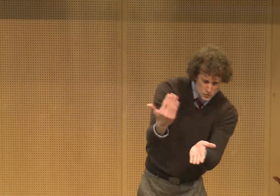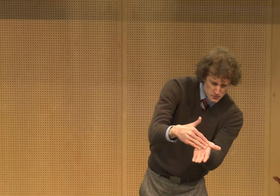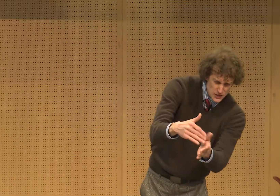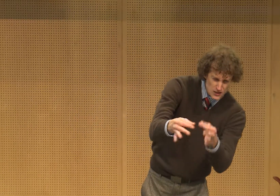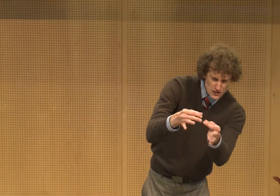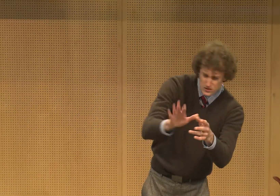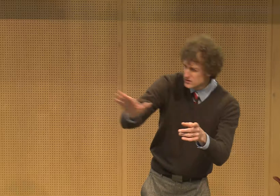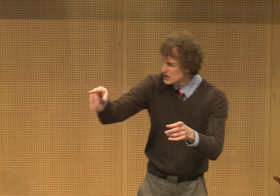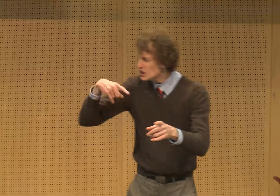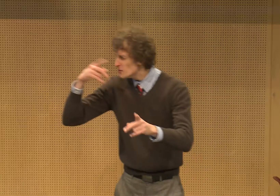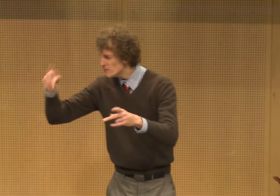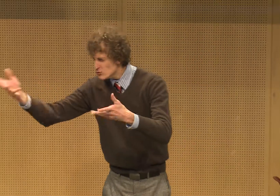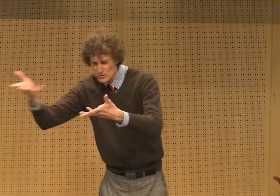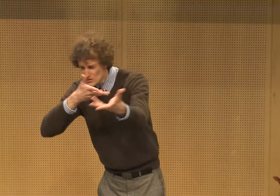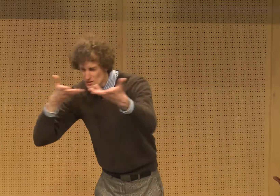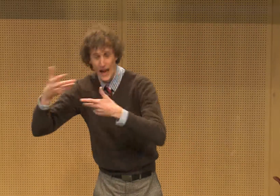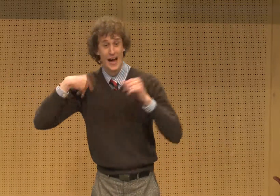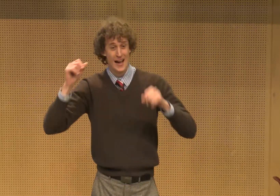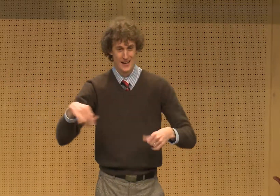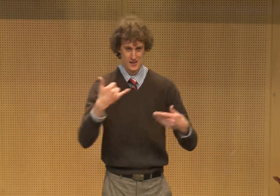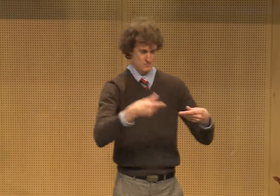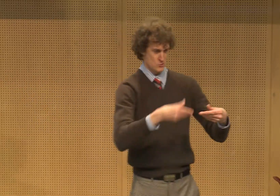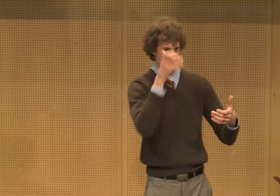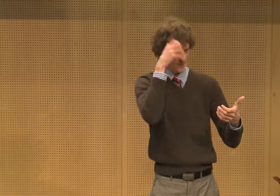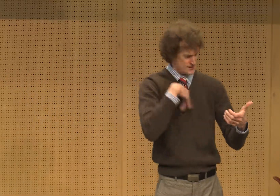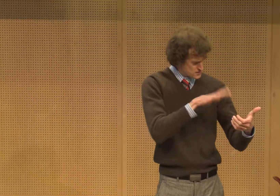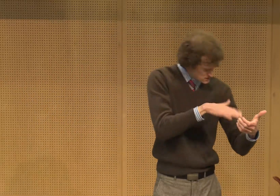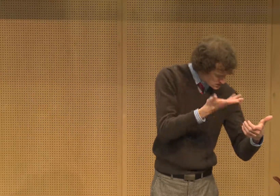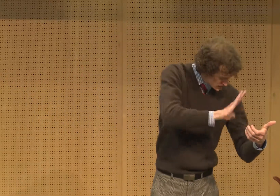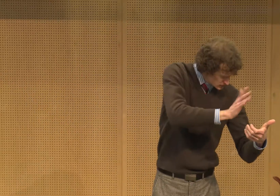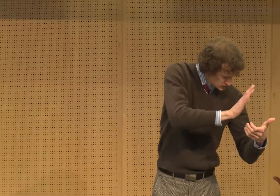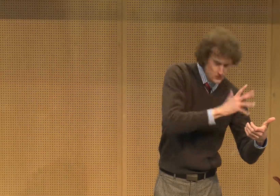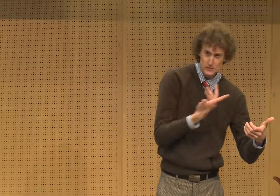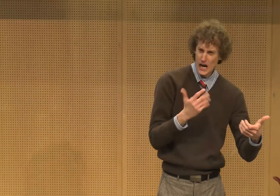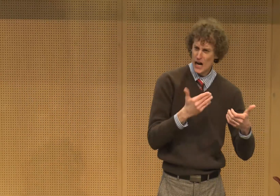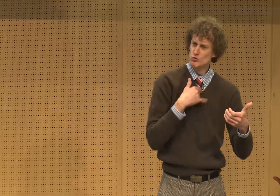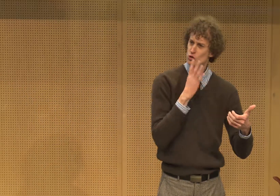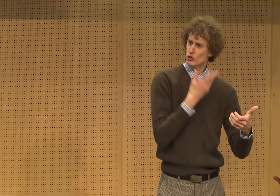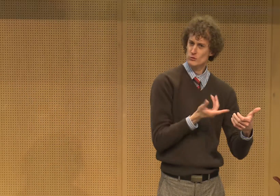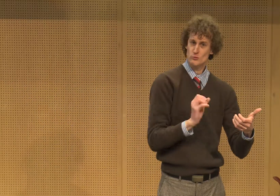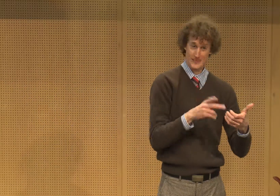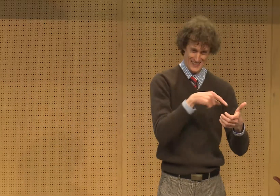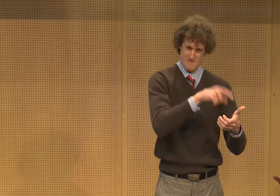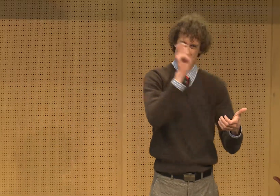It's easy for them to stop me and say, "Hey, could you say that again? I want to make sure I get it right."